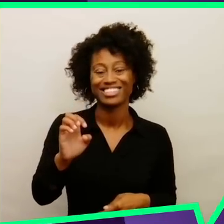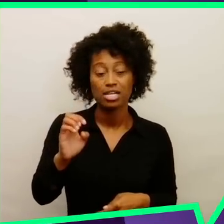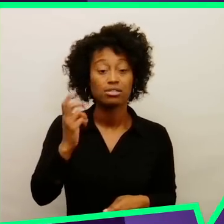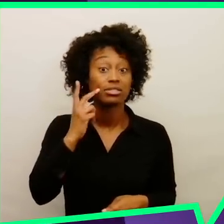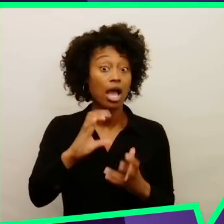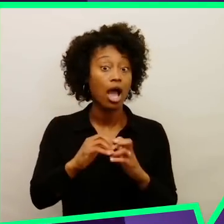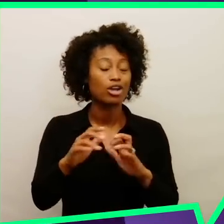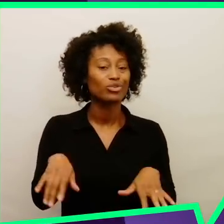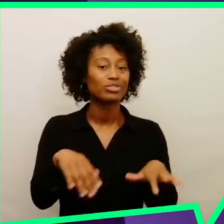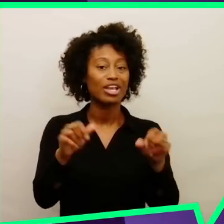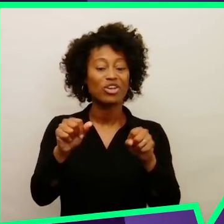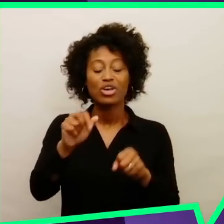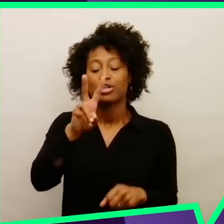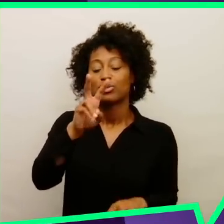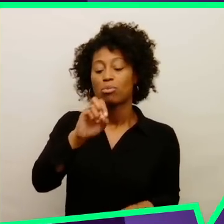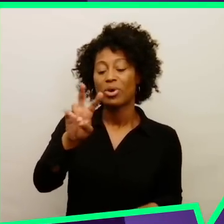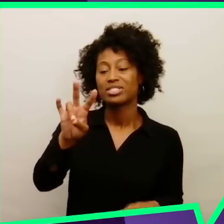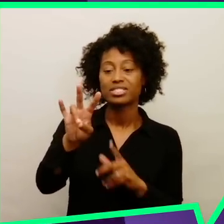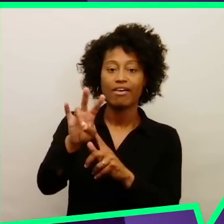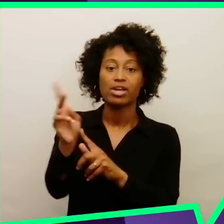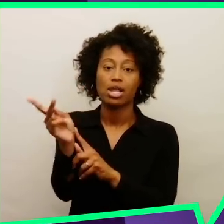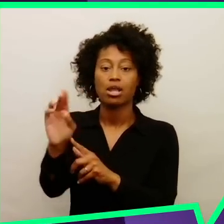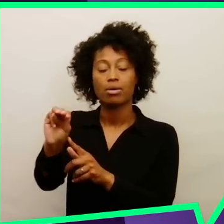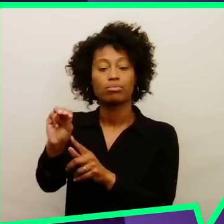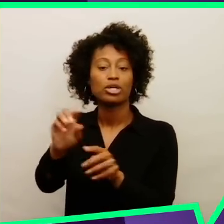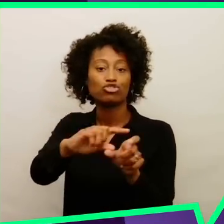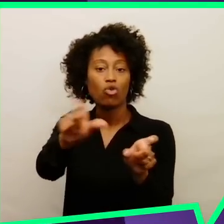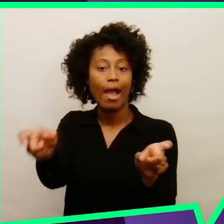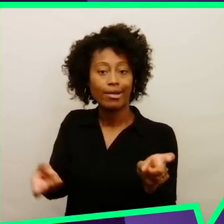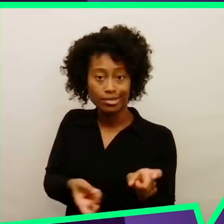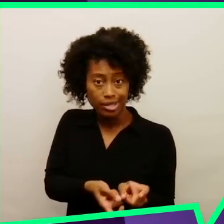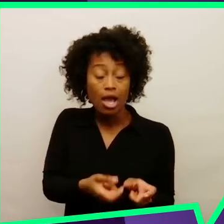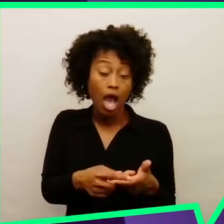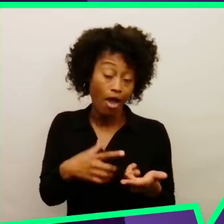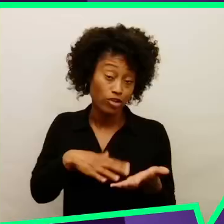And see how these players take on this 2.7-kilometer track